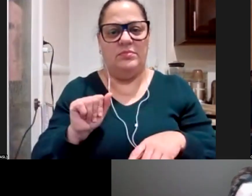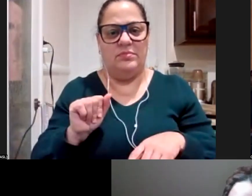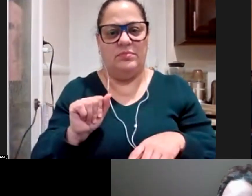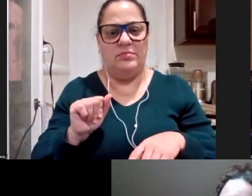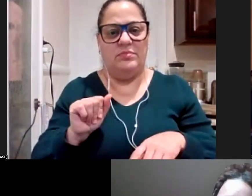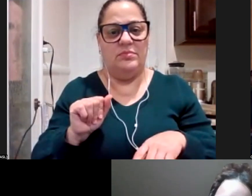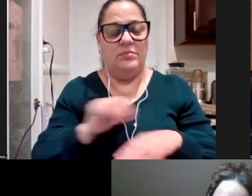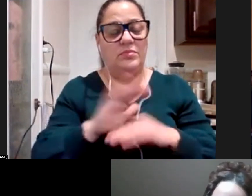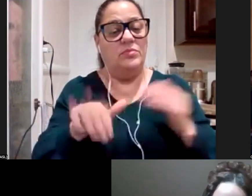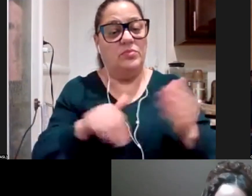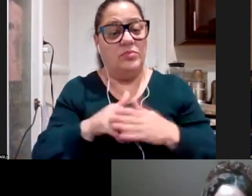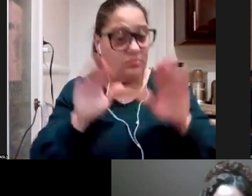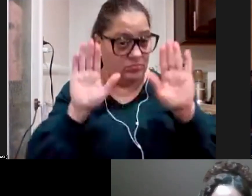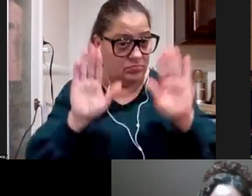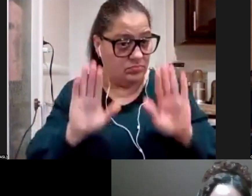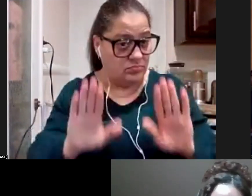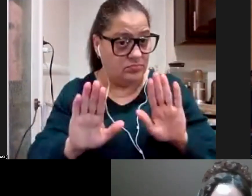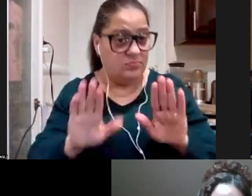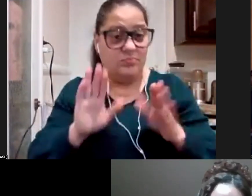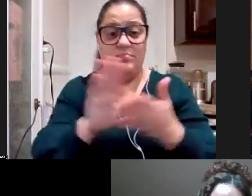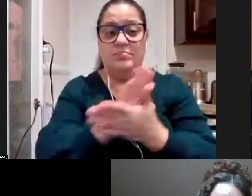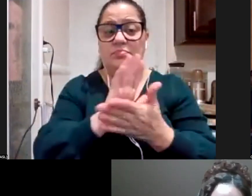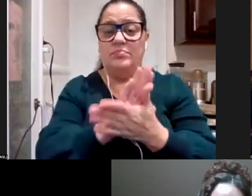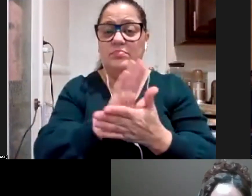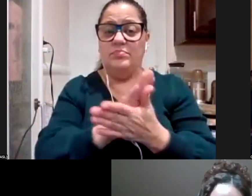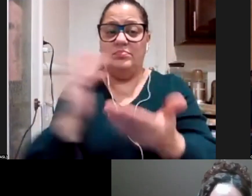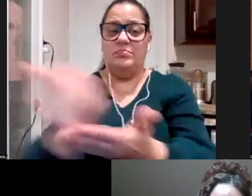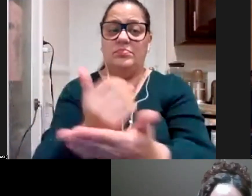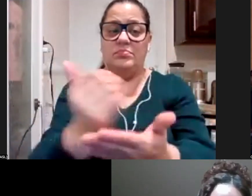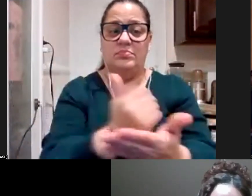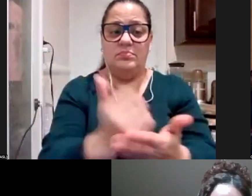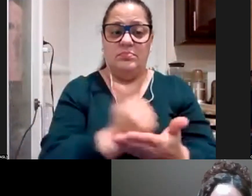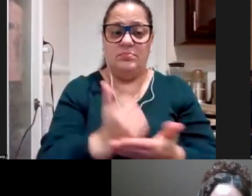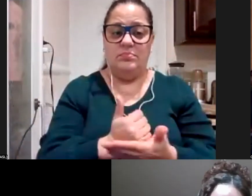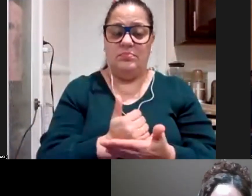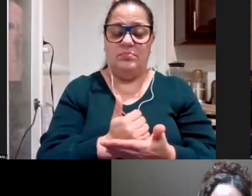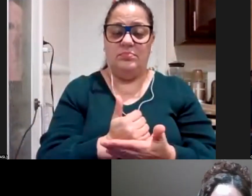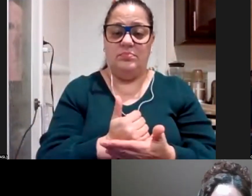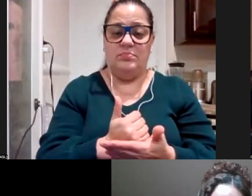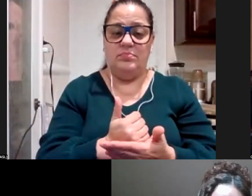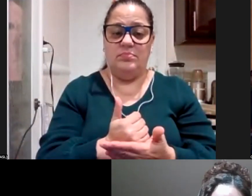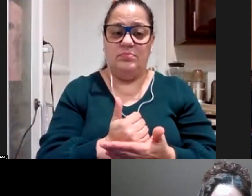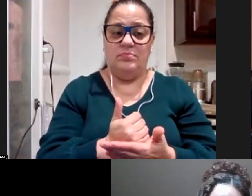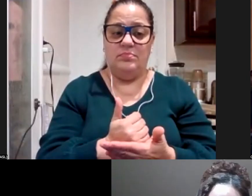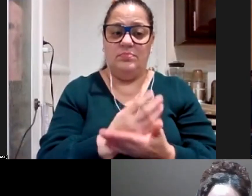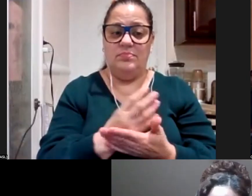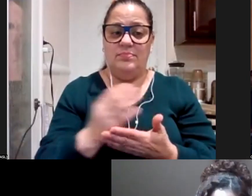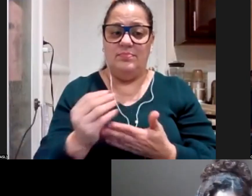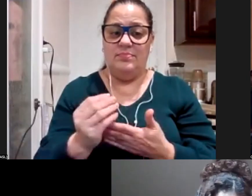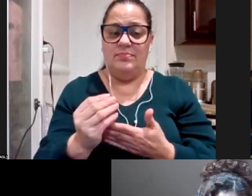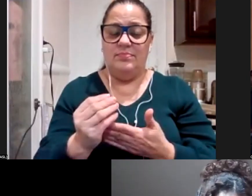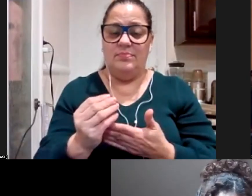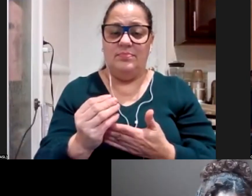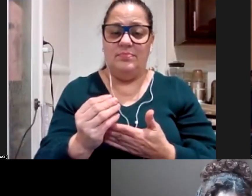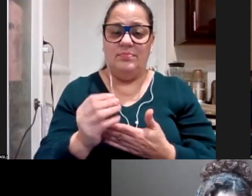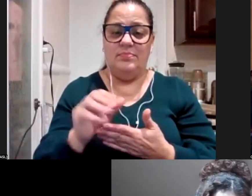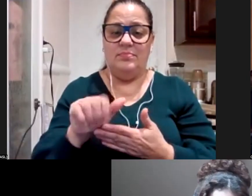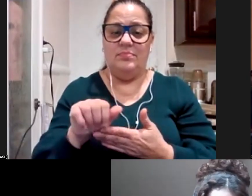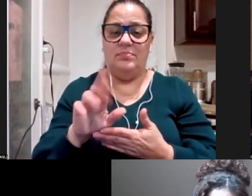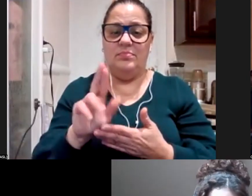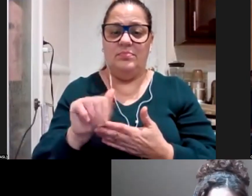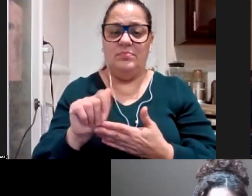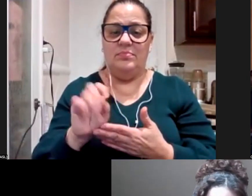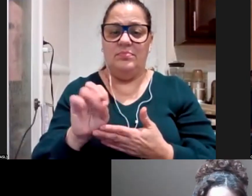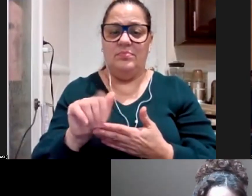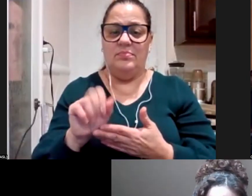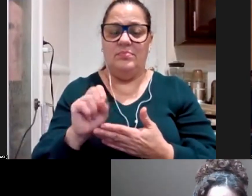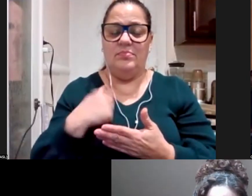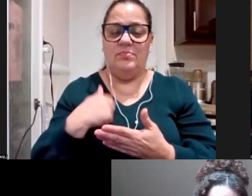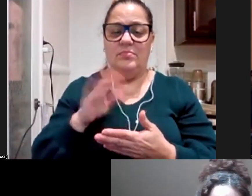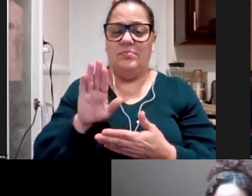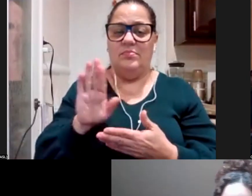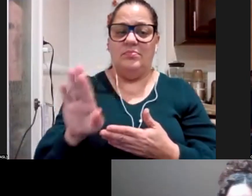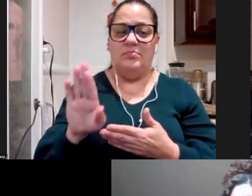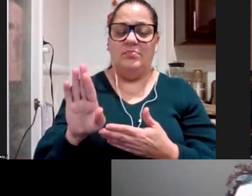all this great archival material collected um and uh the archives are are being housed uh not